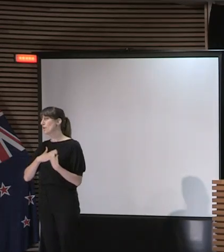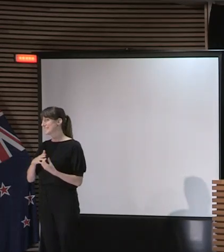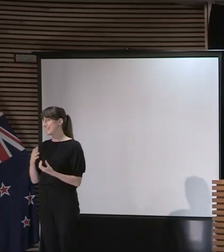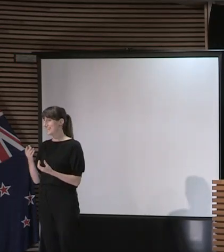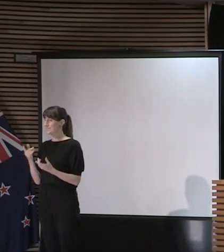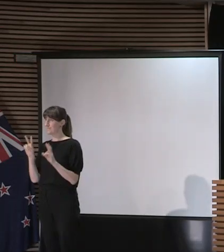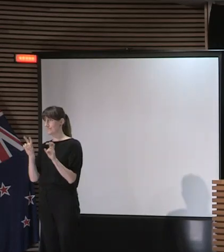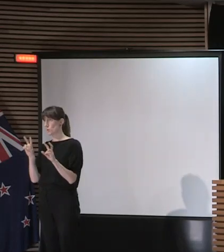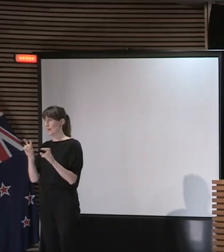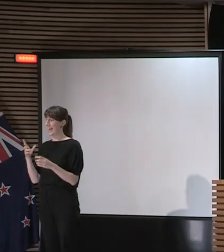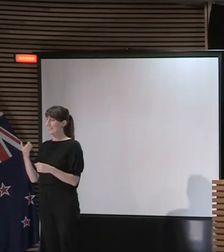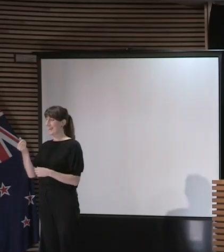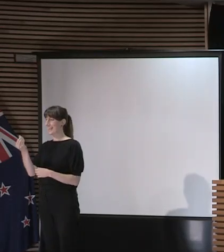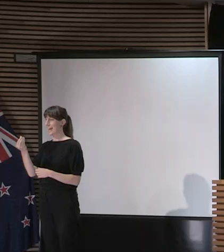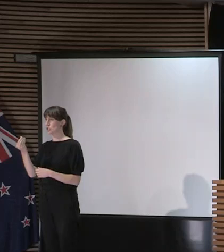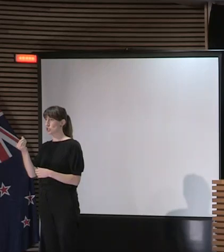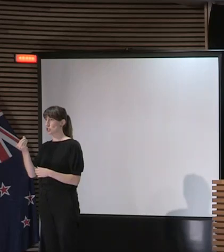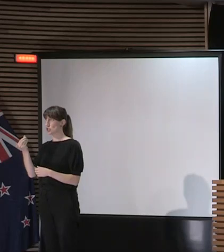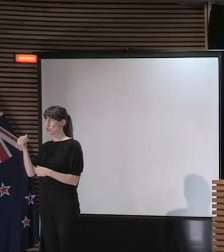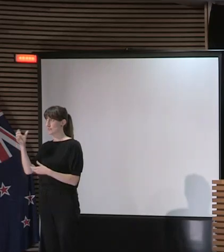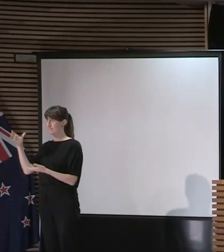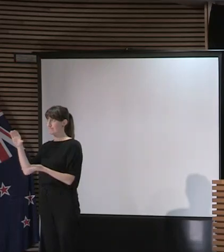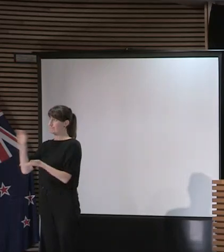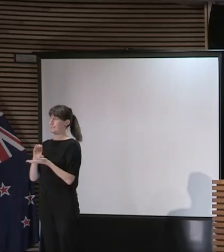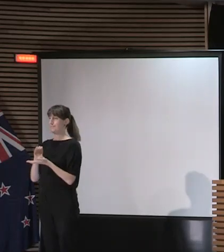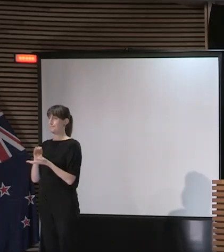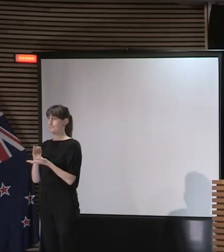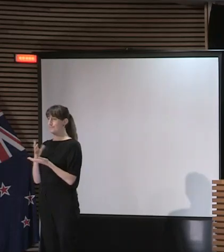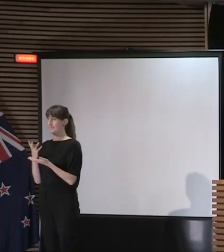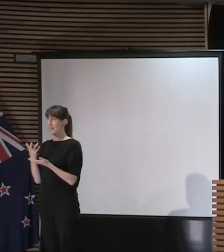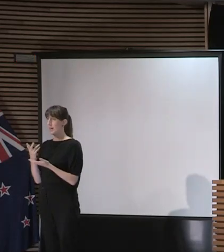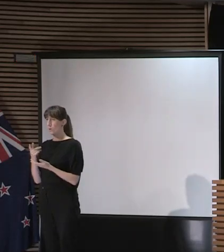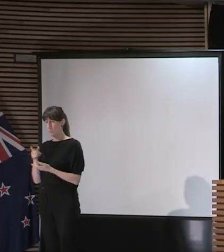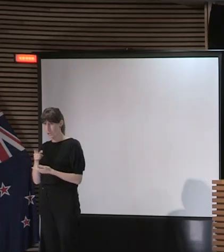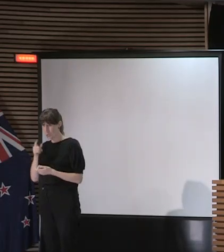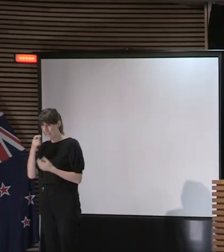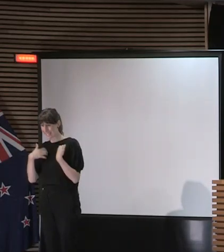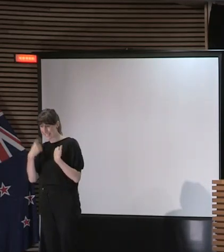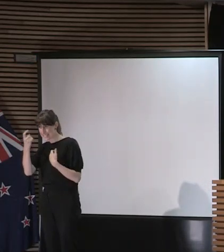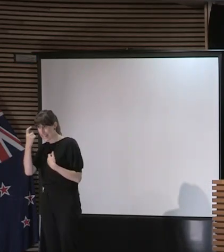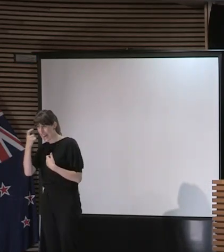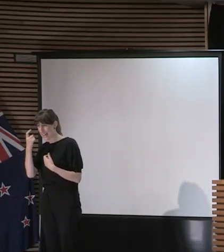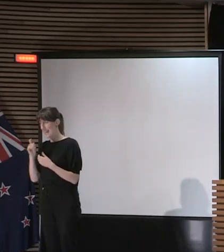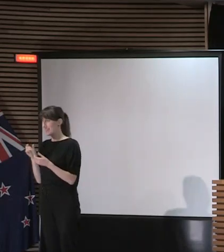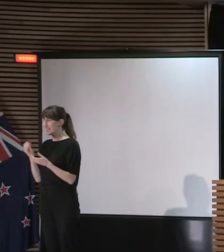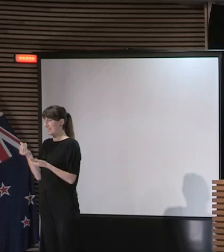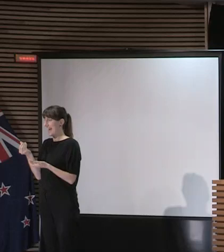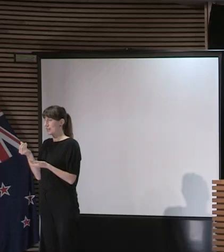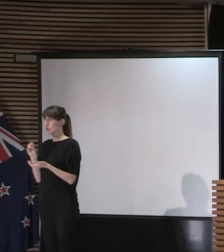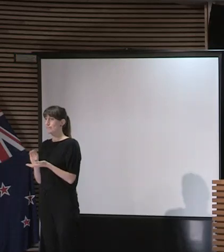were asking for direct cash grants or cash payments from the Government for rent relief specifically. Would you